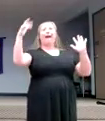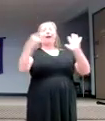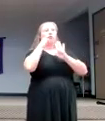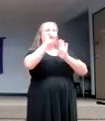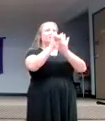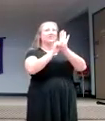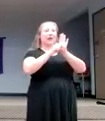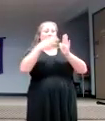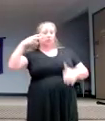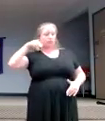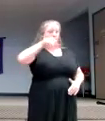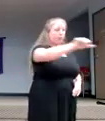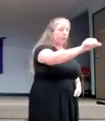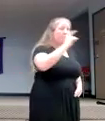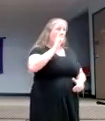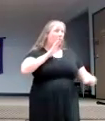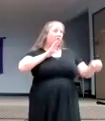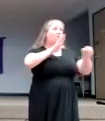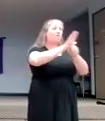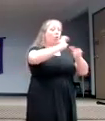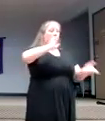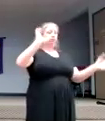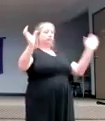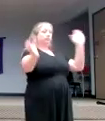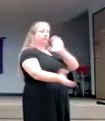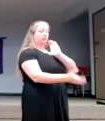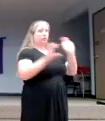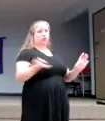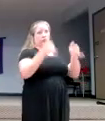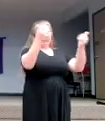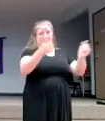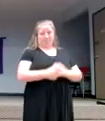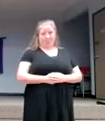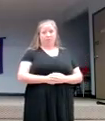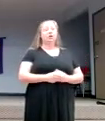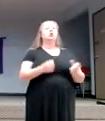for a complete install like what they're doing here for us today. So it is something that